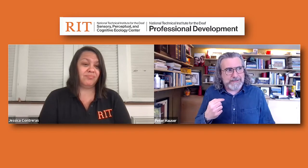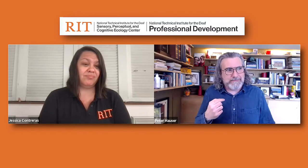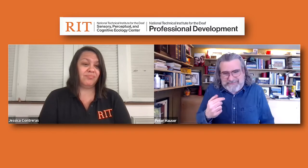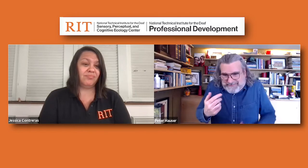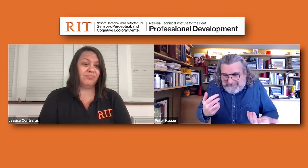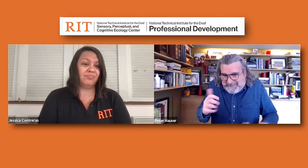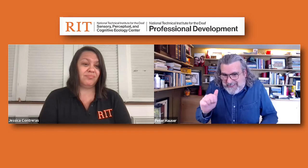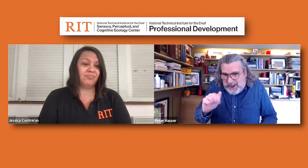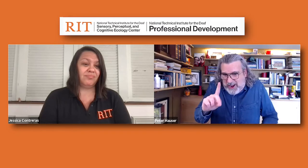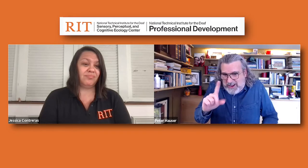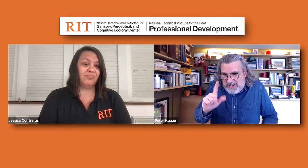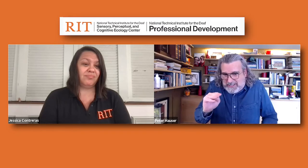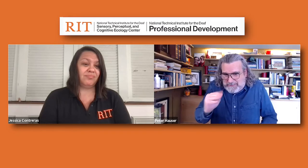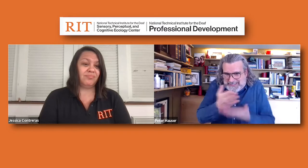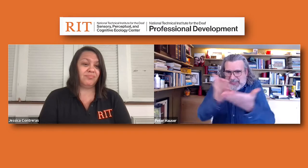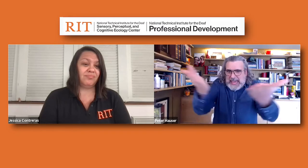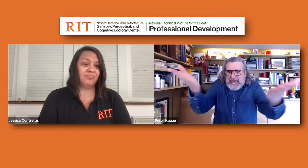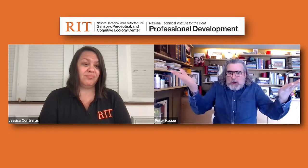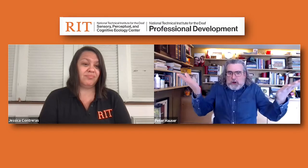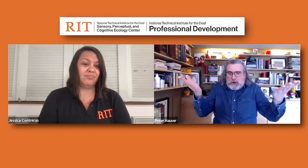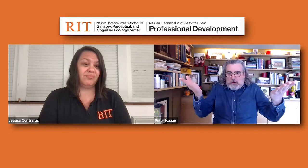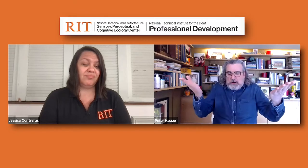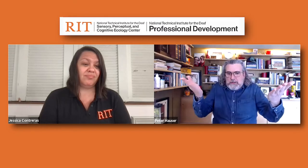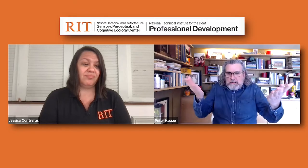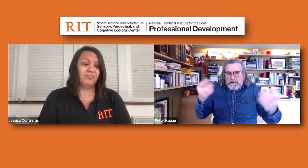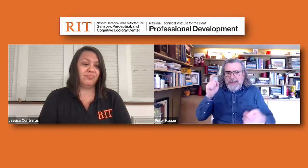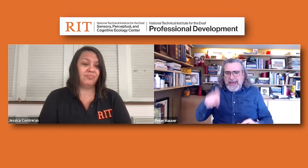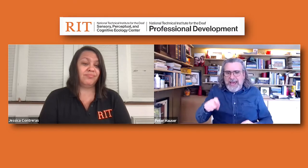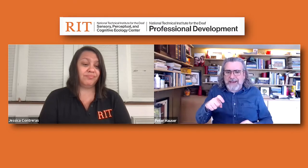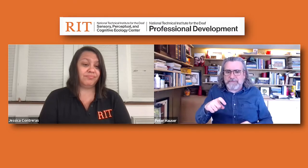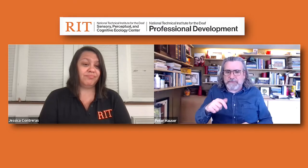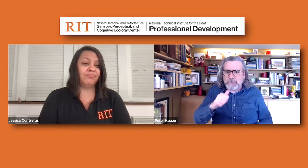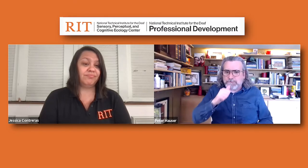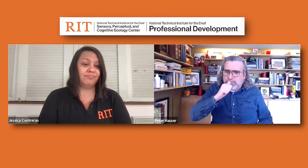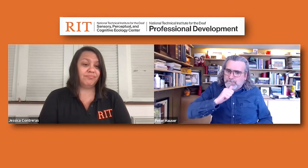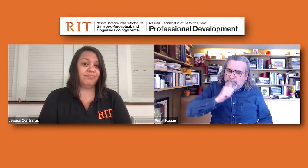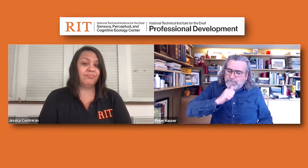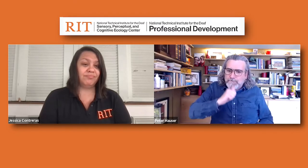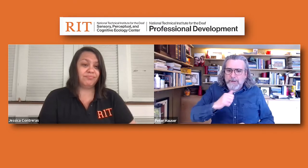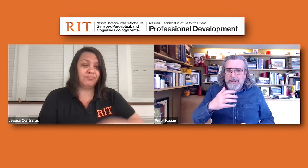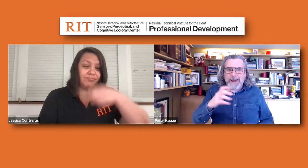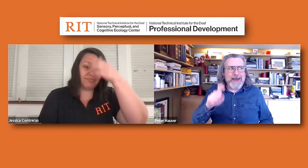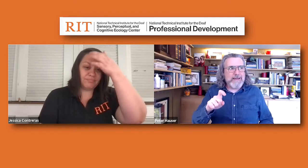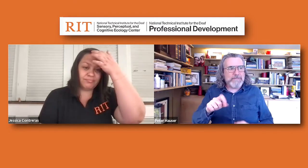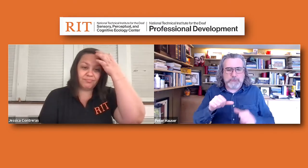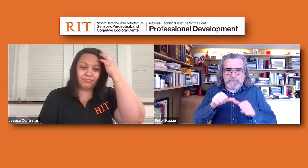have to realize that audism is out there. We have to deal with it,